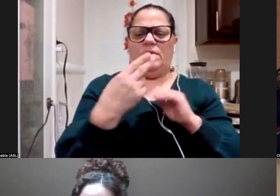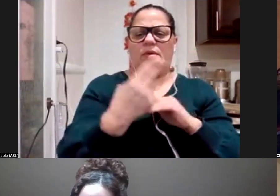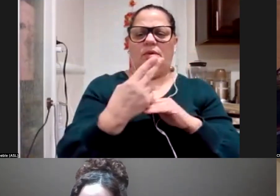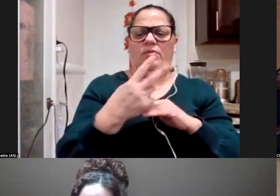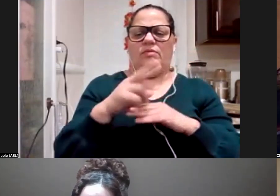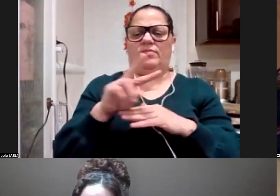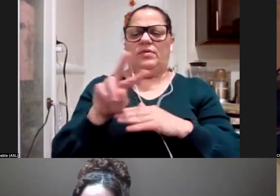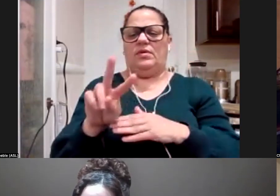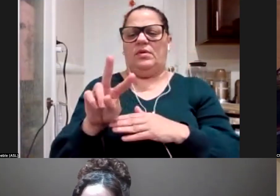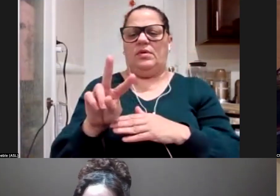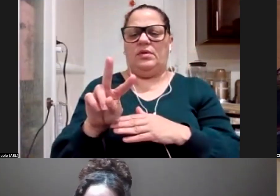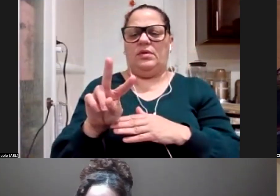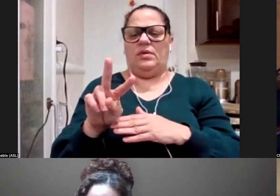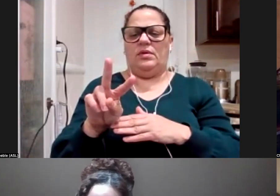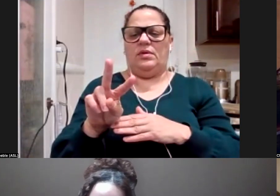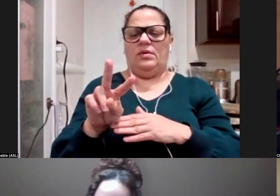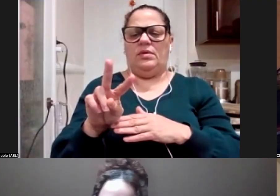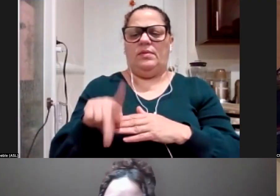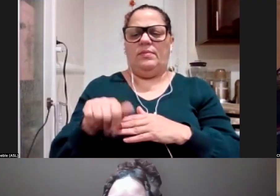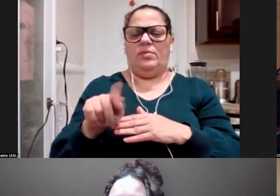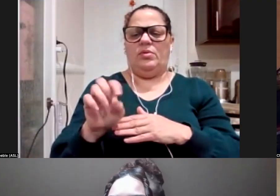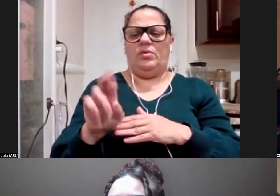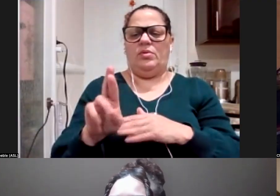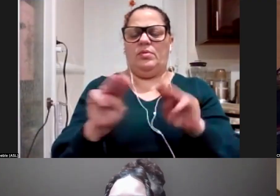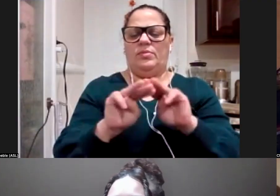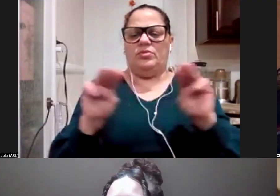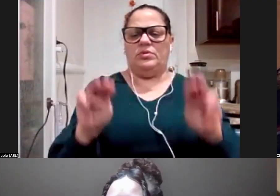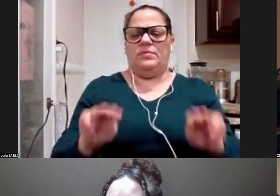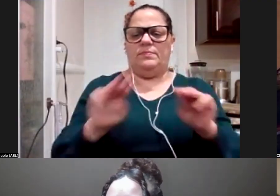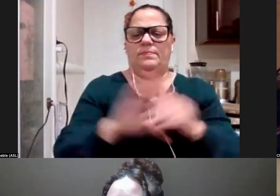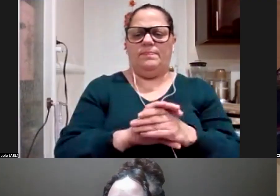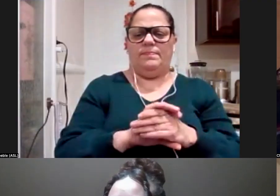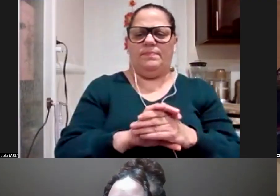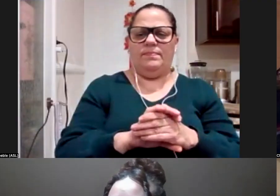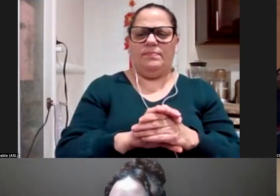um portals museum. [CHRIS] Um you know,